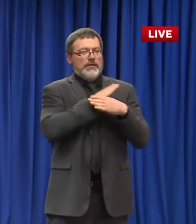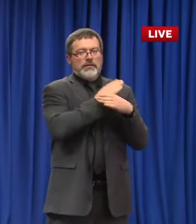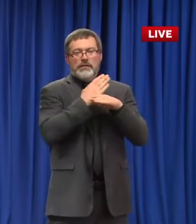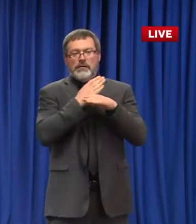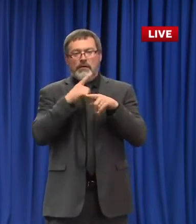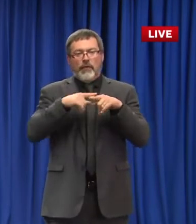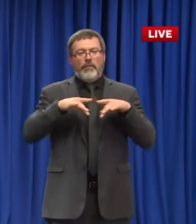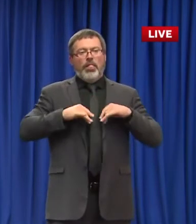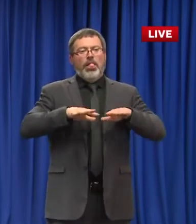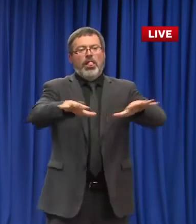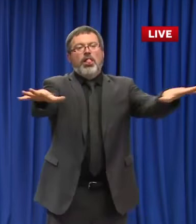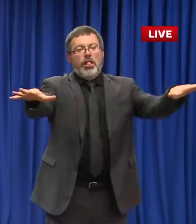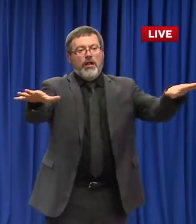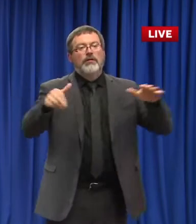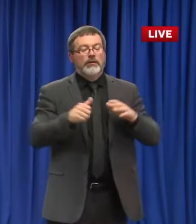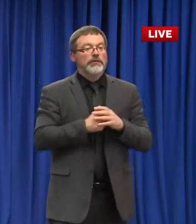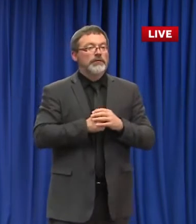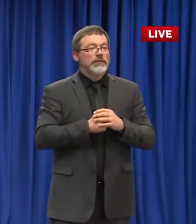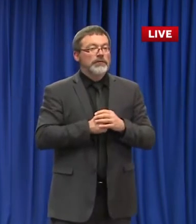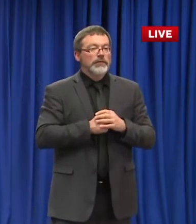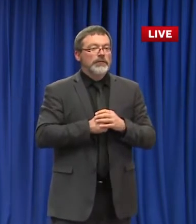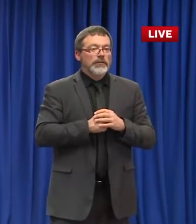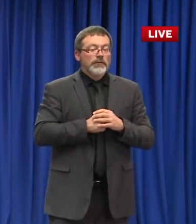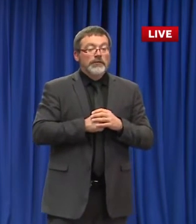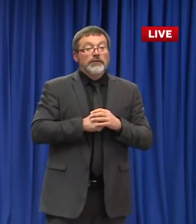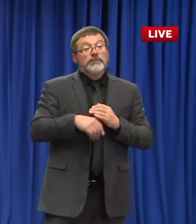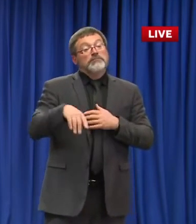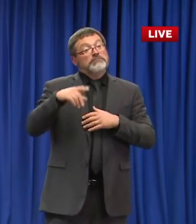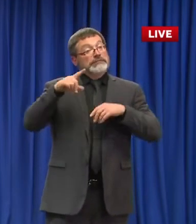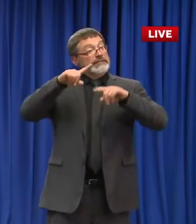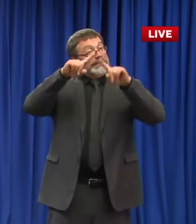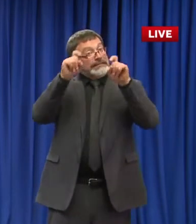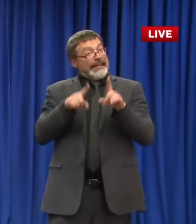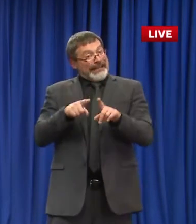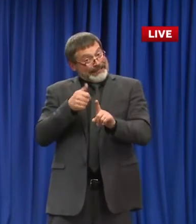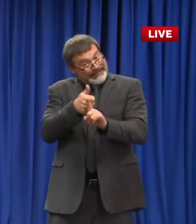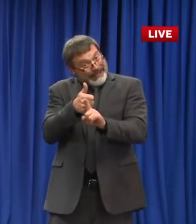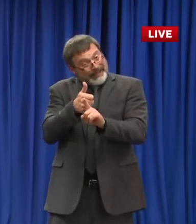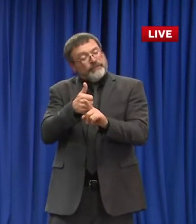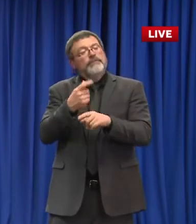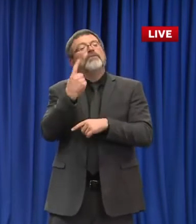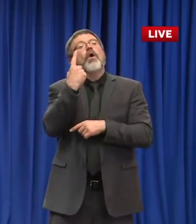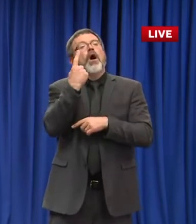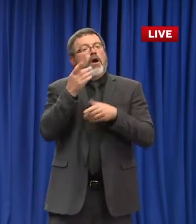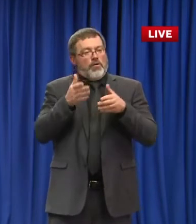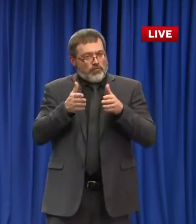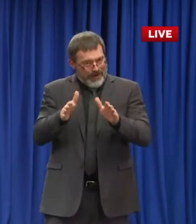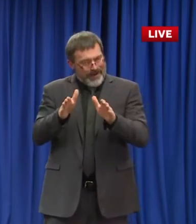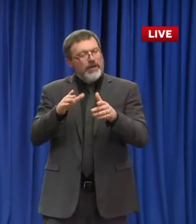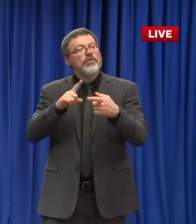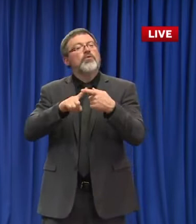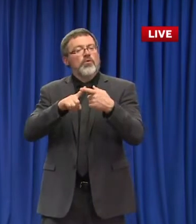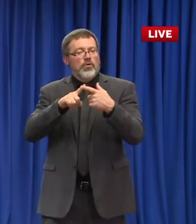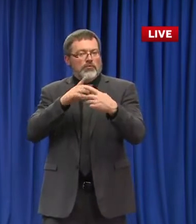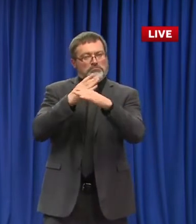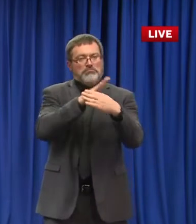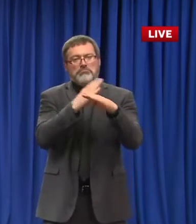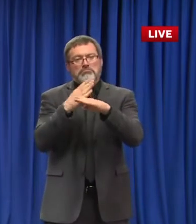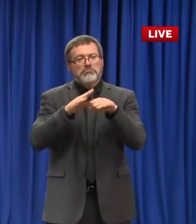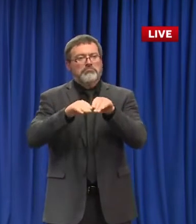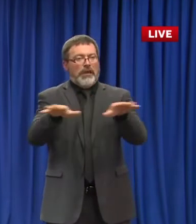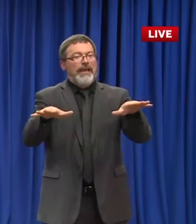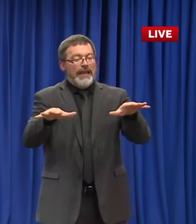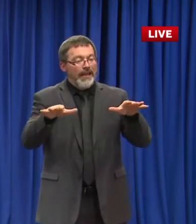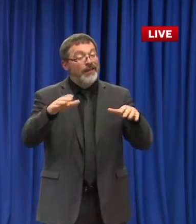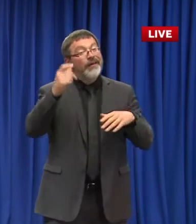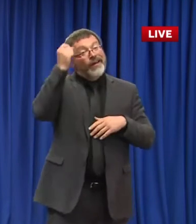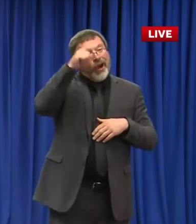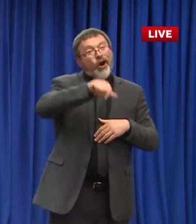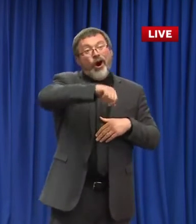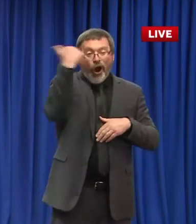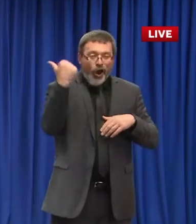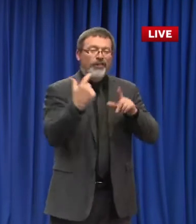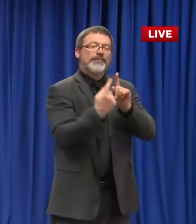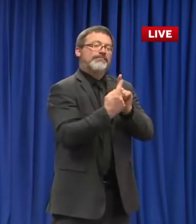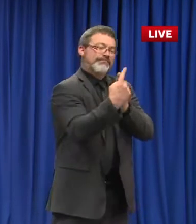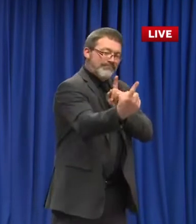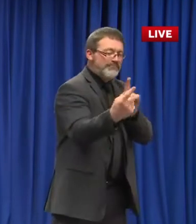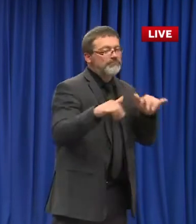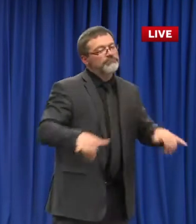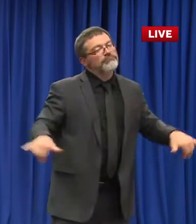THERE’S VARIOUS OPTIONS FOR TESTING THAT ARE OUT THERE, BUT I ALSO WANT TO STRESS THAT TESTING IS ONLY ONE TOOL TO HELP LIMIT AND PREVENT THE SPREAD OF COVID-19 IN OUR COMMUNITIES.